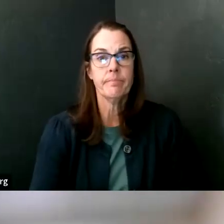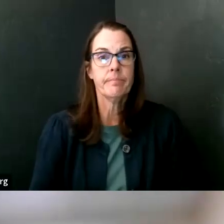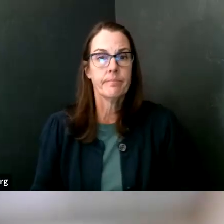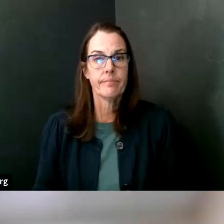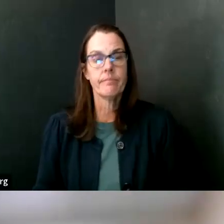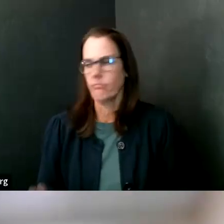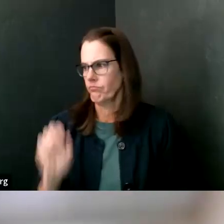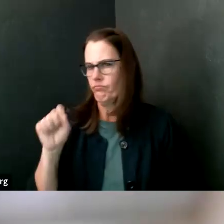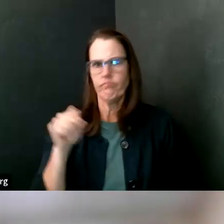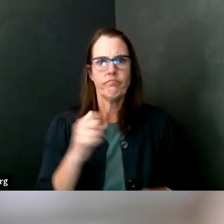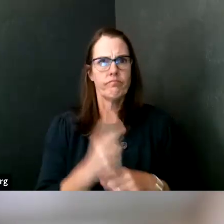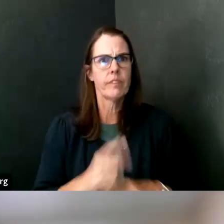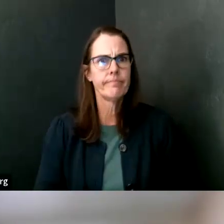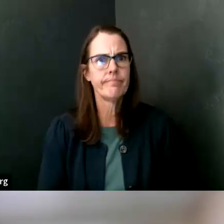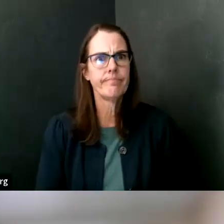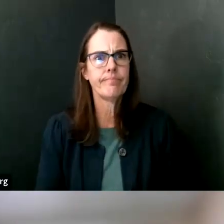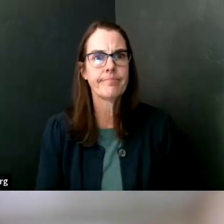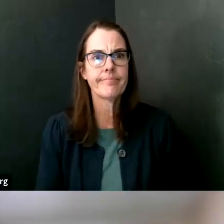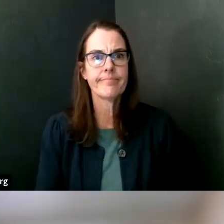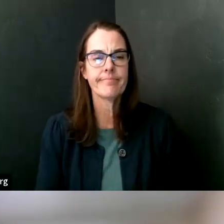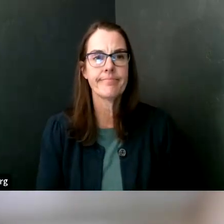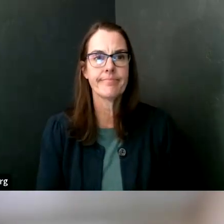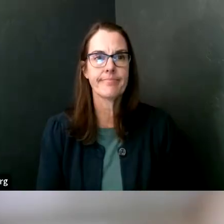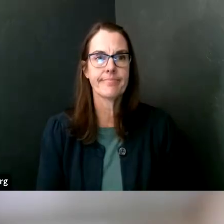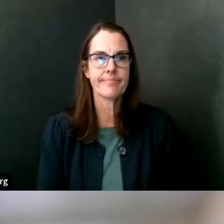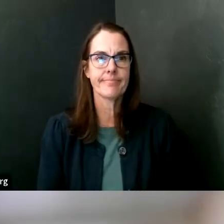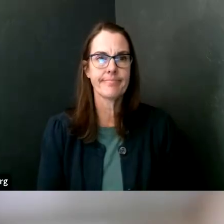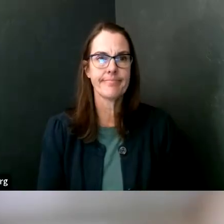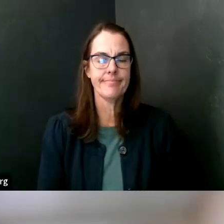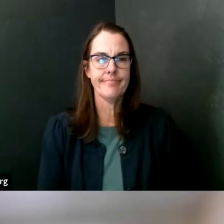Certainly. Yeah.